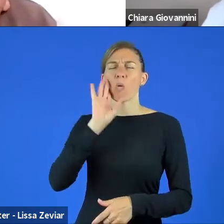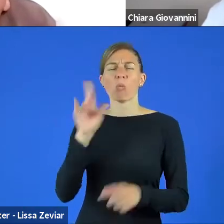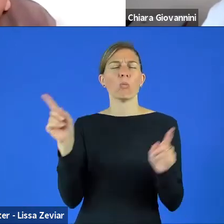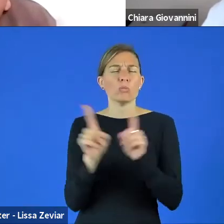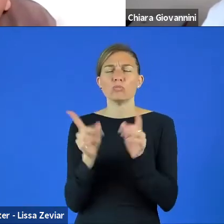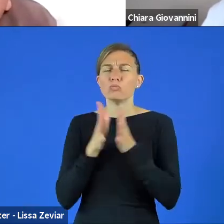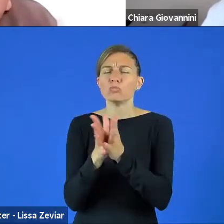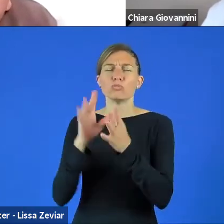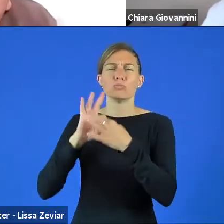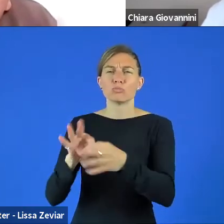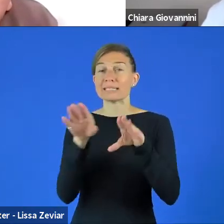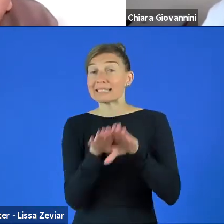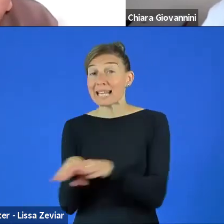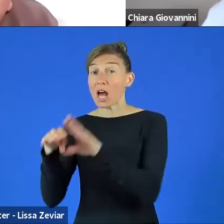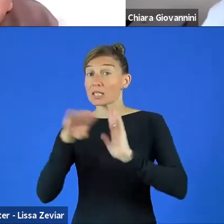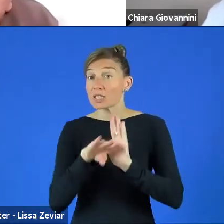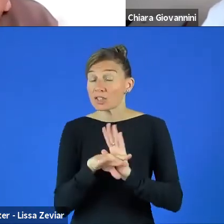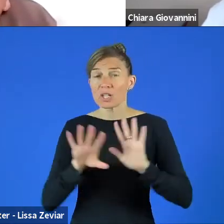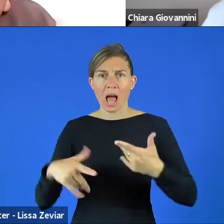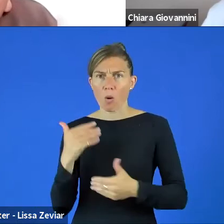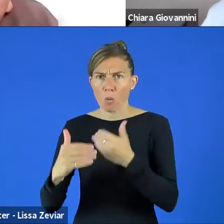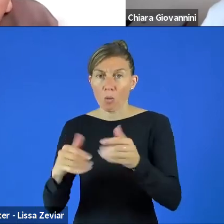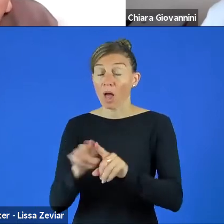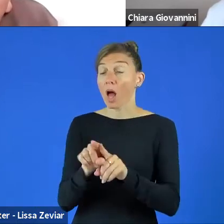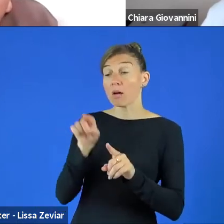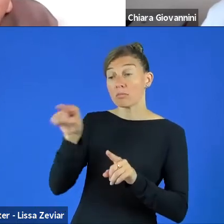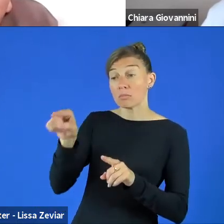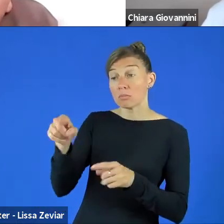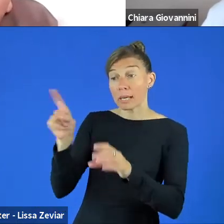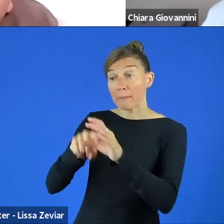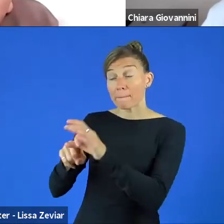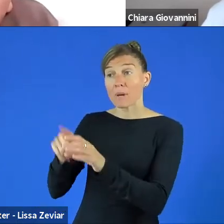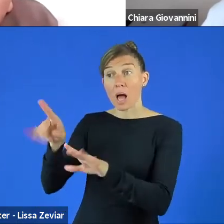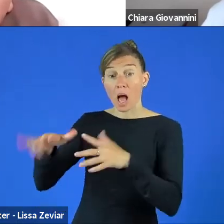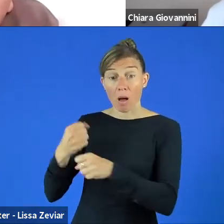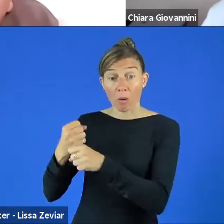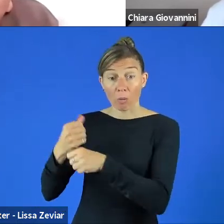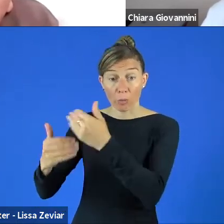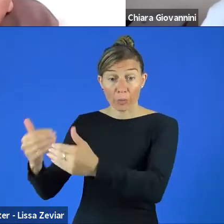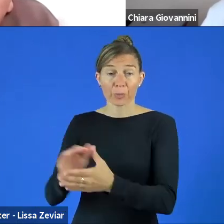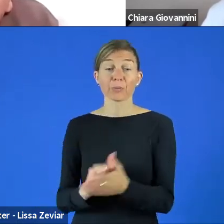Also, how ANEC and its members work on it. We have the chair of SAGA, The Strategic advisory group